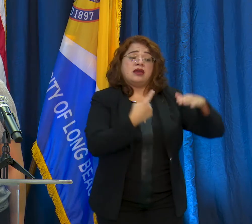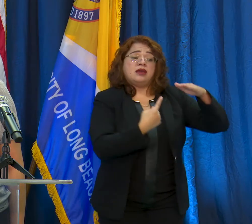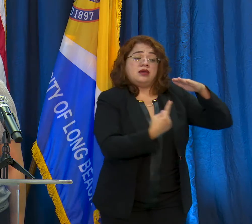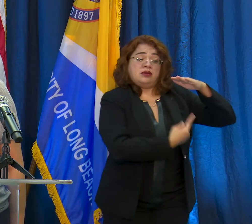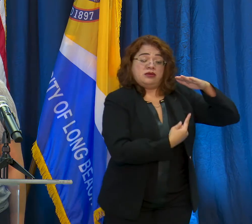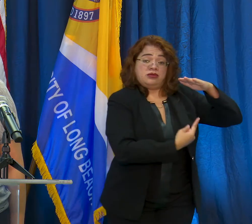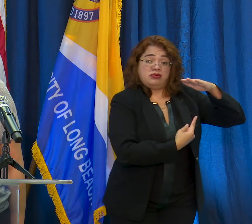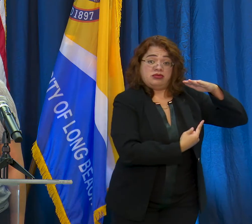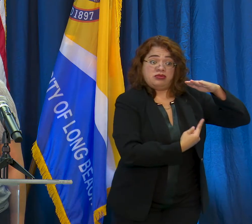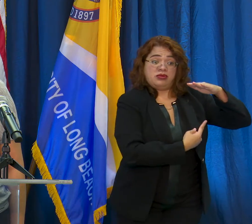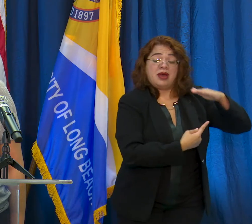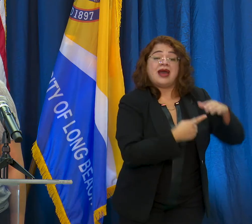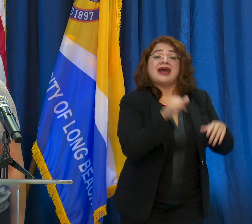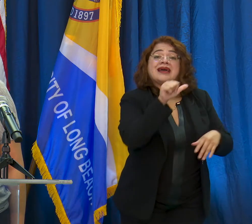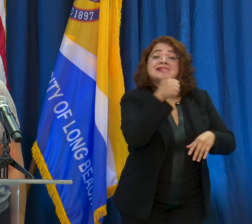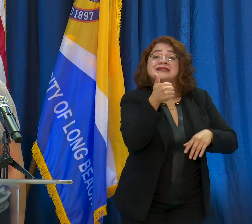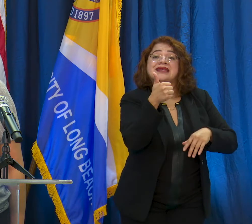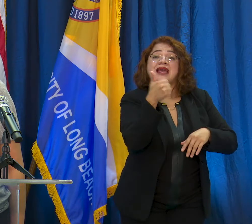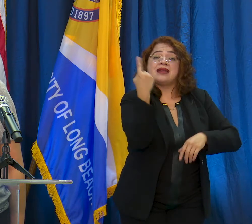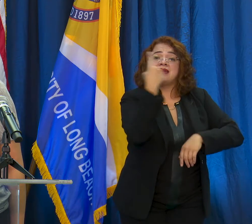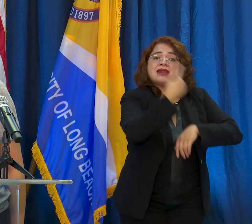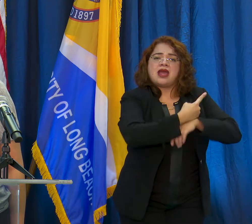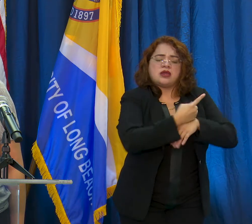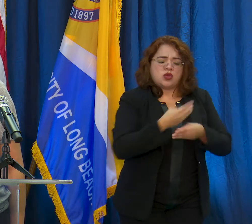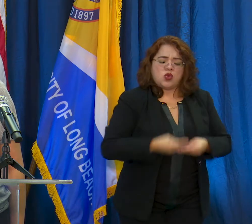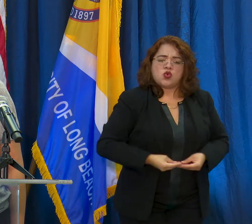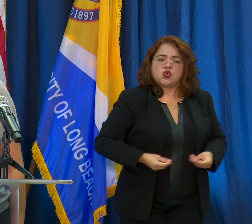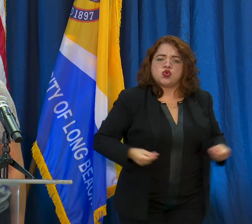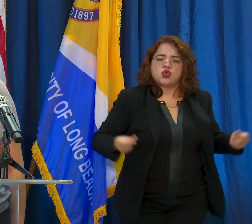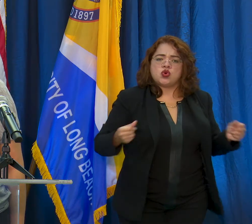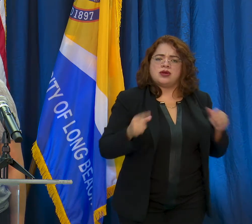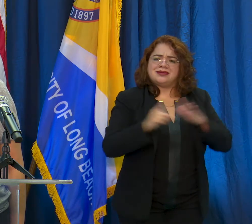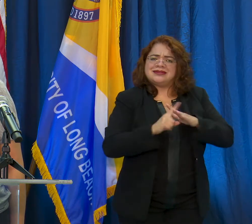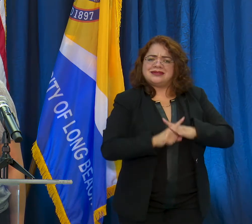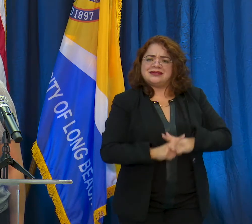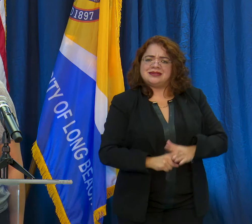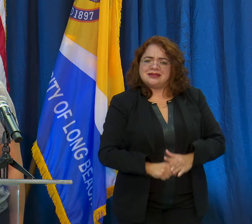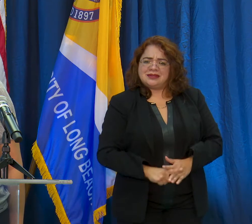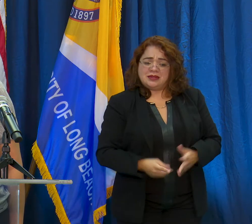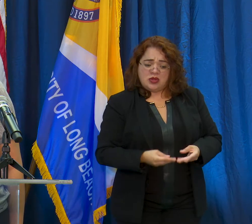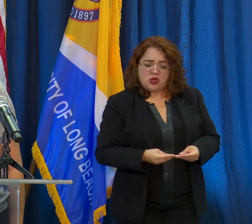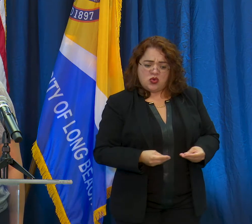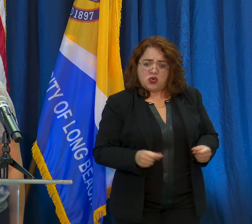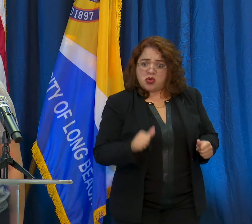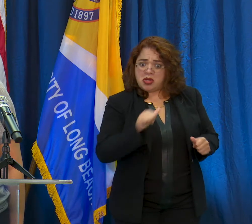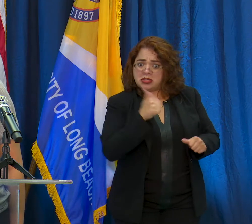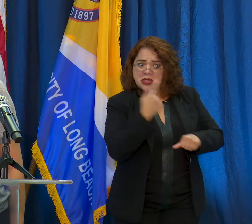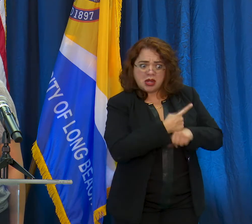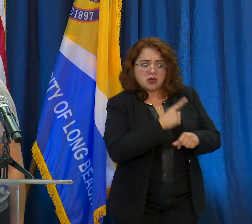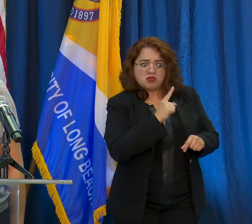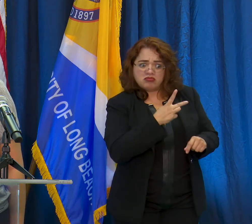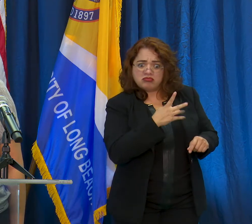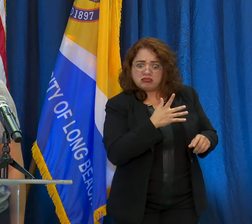and at least 24 hours have passed since resolution of fever without the